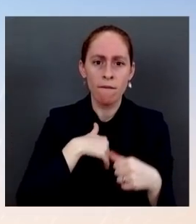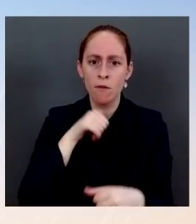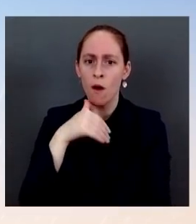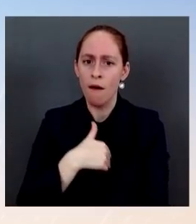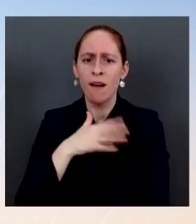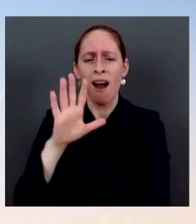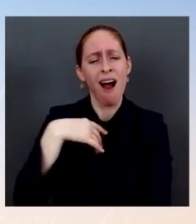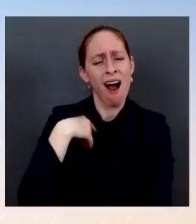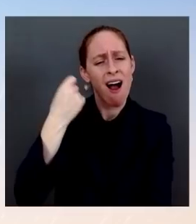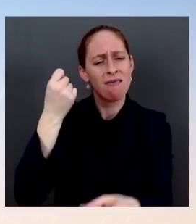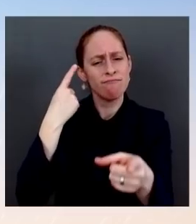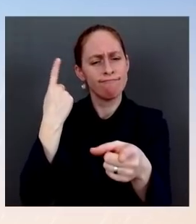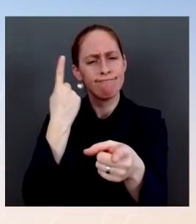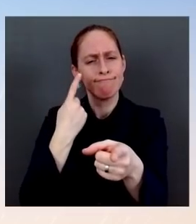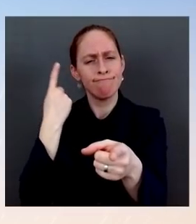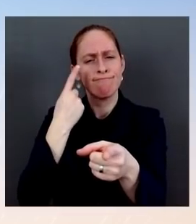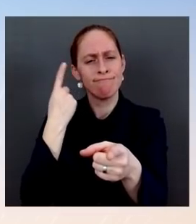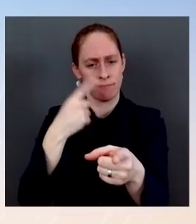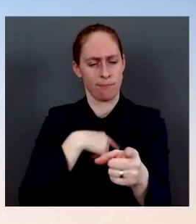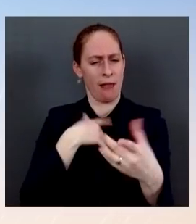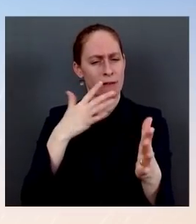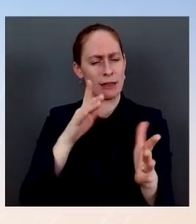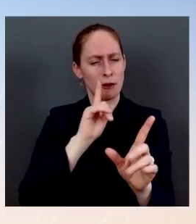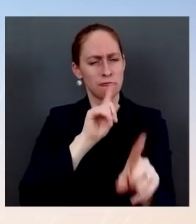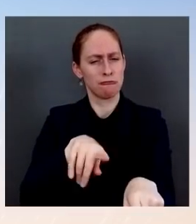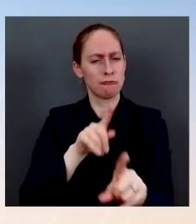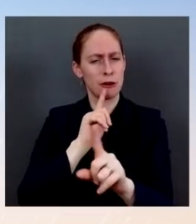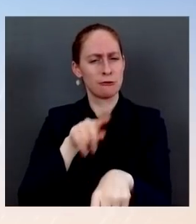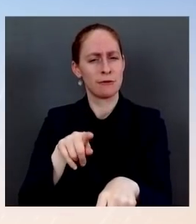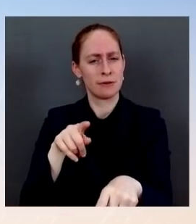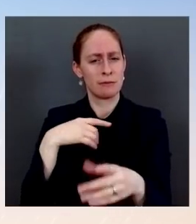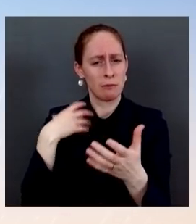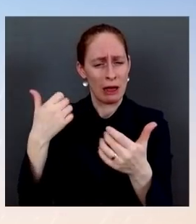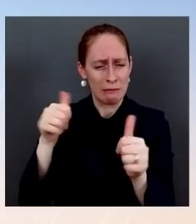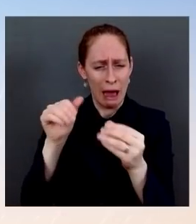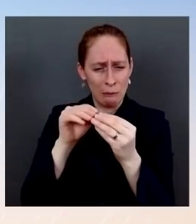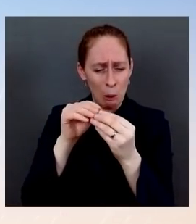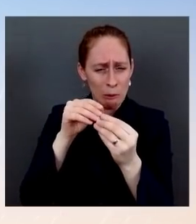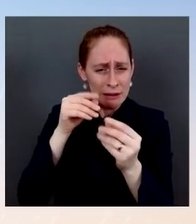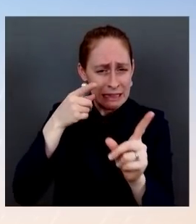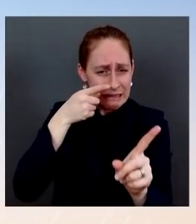and I'm trying to give you the facts and details so you can share them with your viewers. So, using the Defense Production Act --